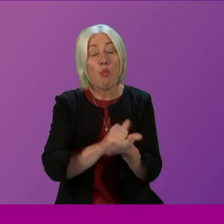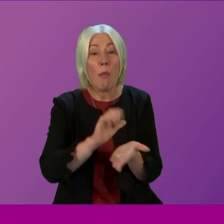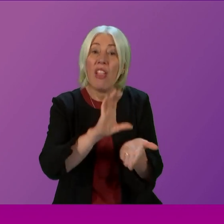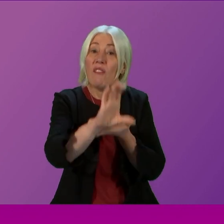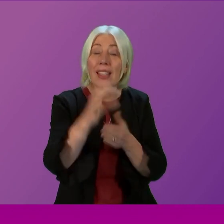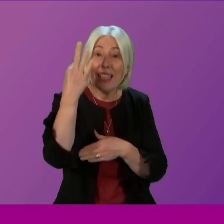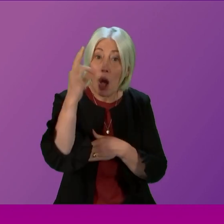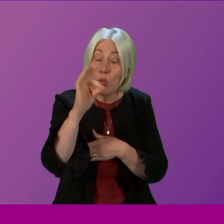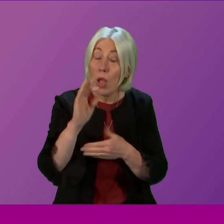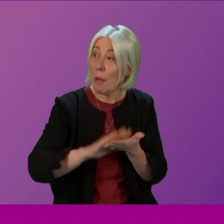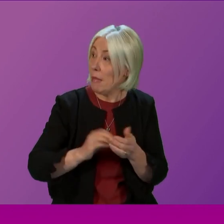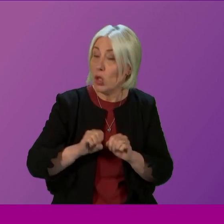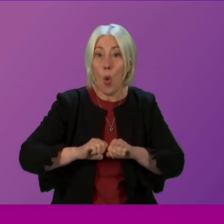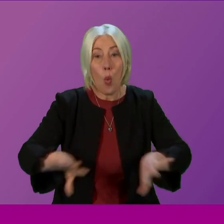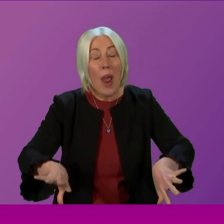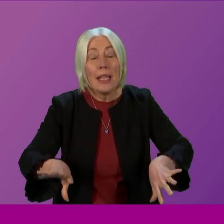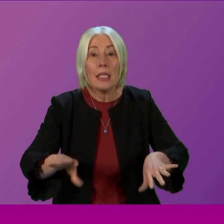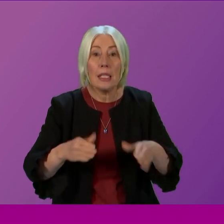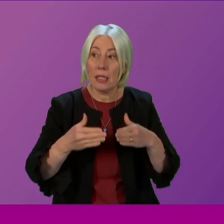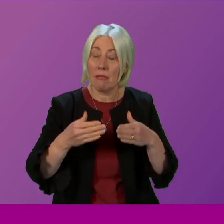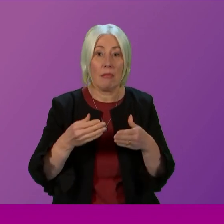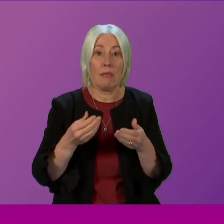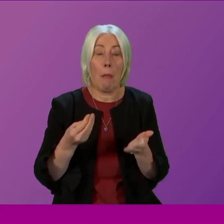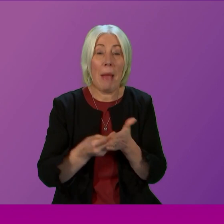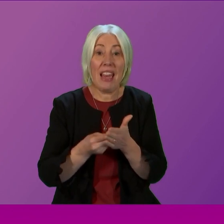taxpayers’ money on ferries that do not float and on other pet projects,